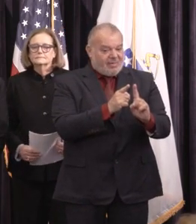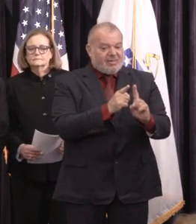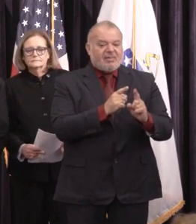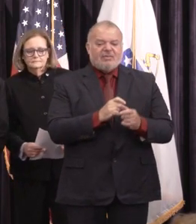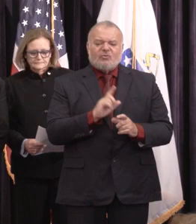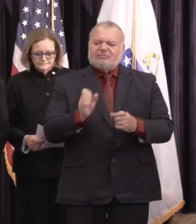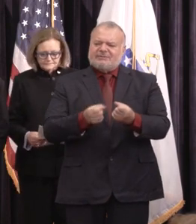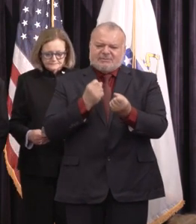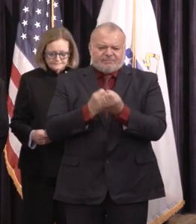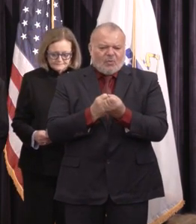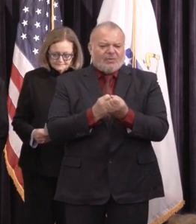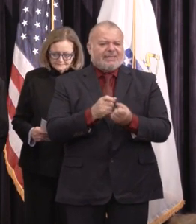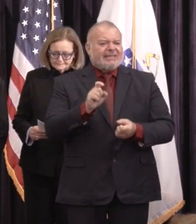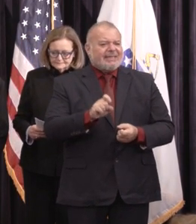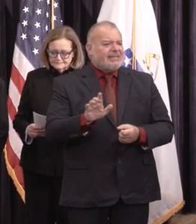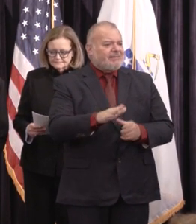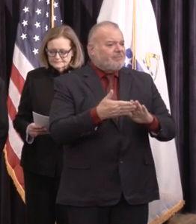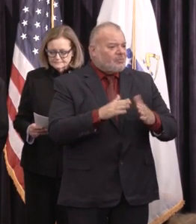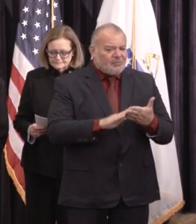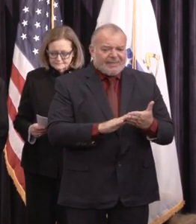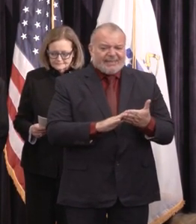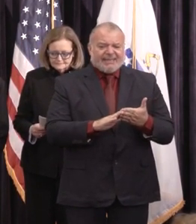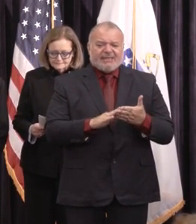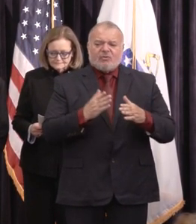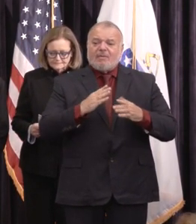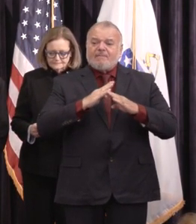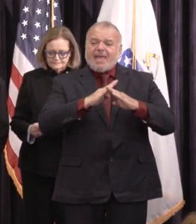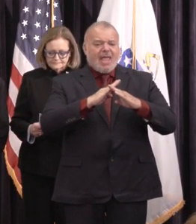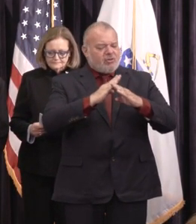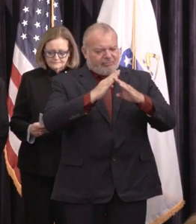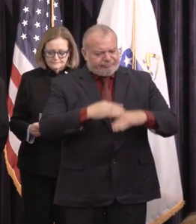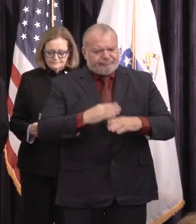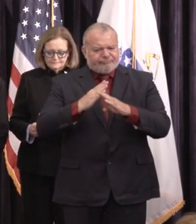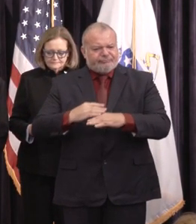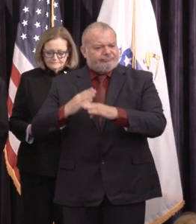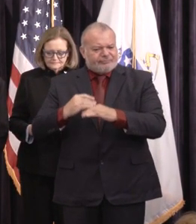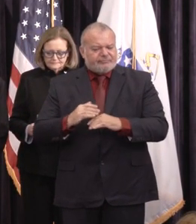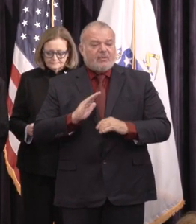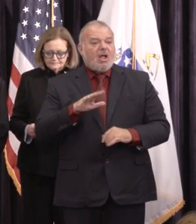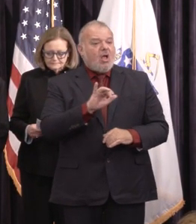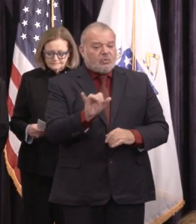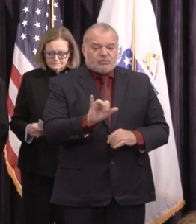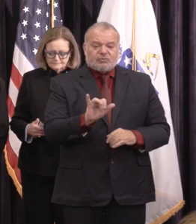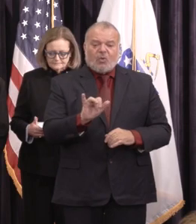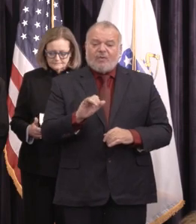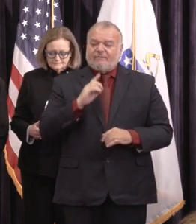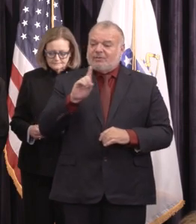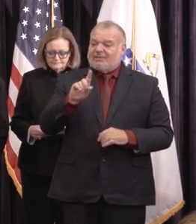in new more expansive models for disability employment services and independent living.